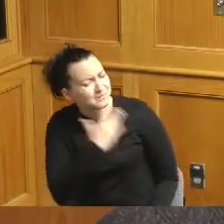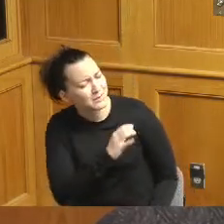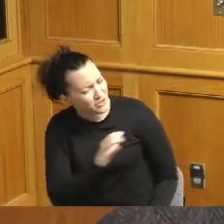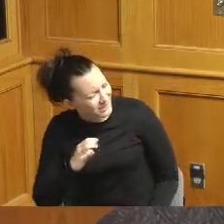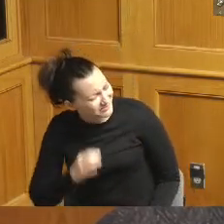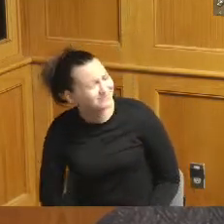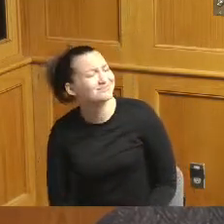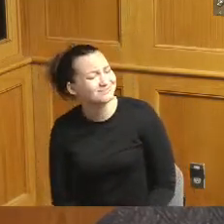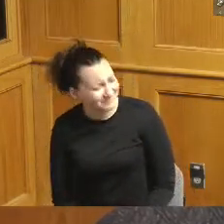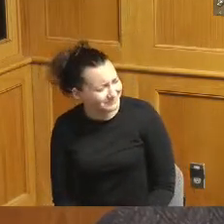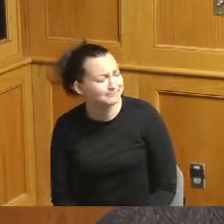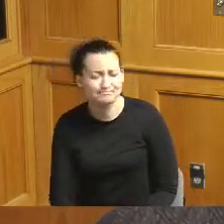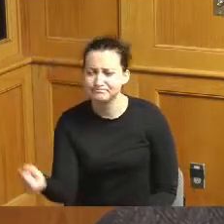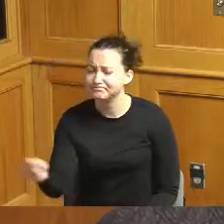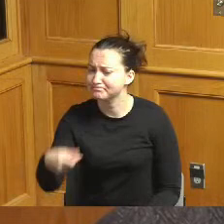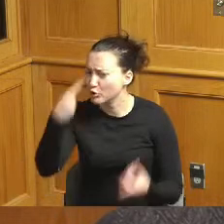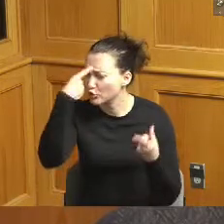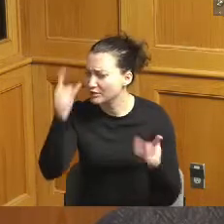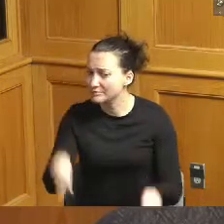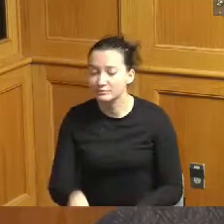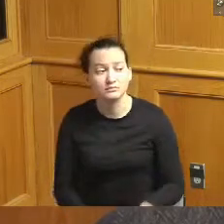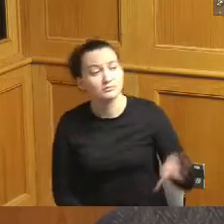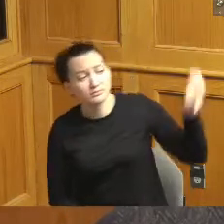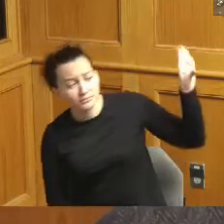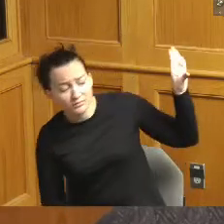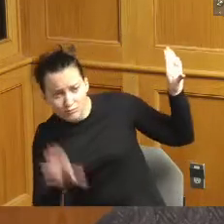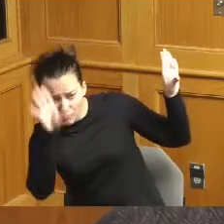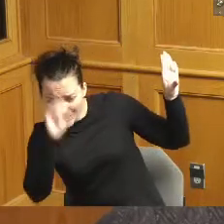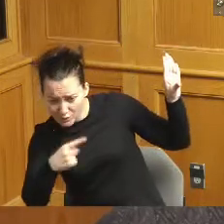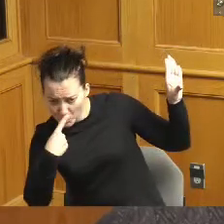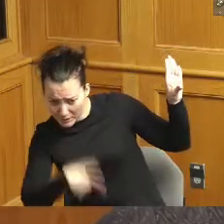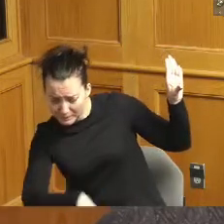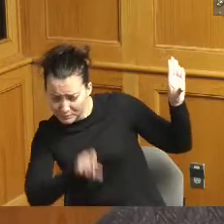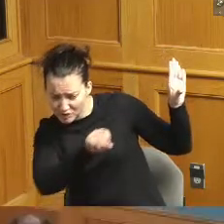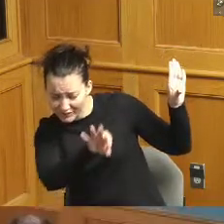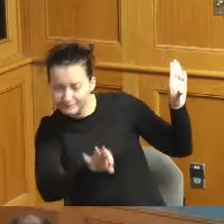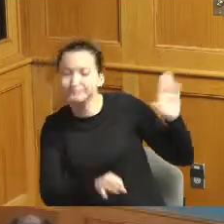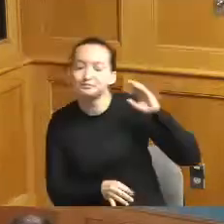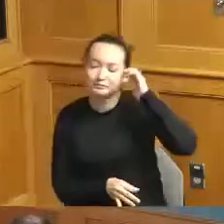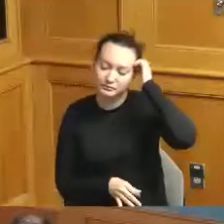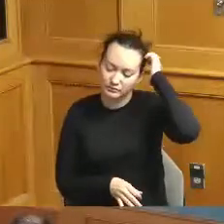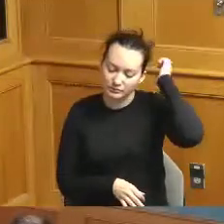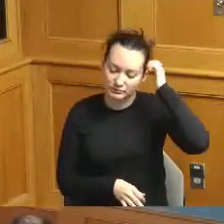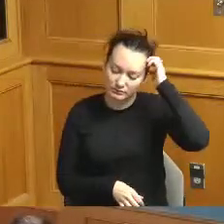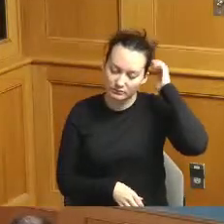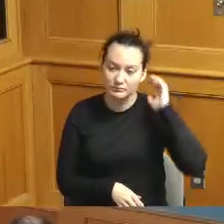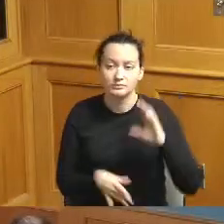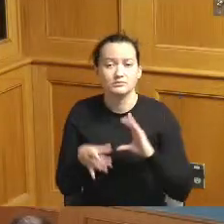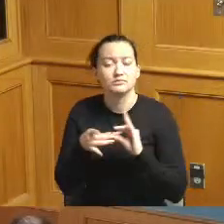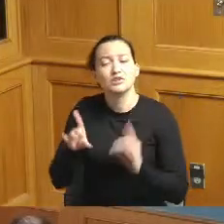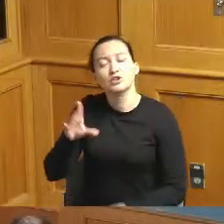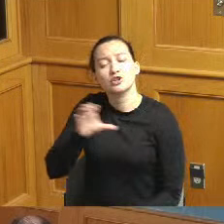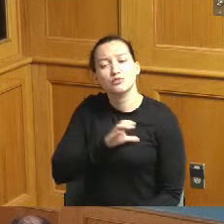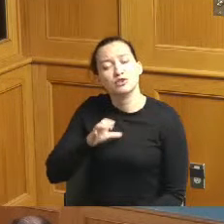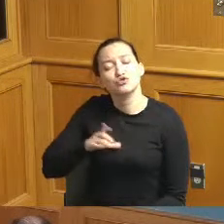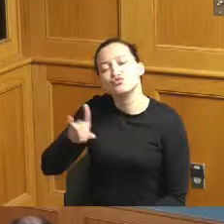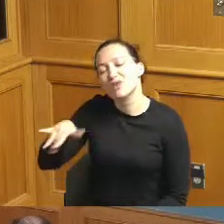absolutely thank you yes just very briefly to tag on the Commissioner Driehaus's Point Commissioner